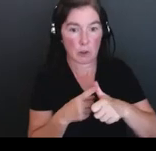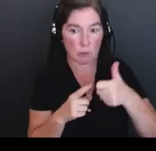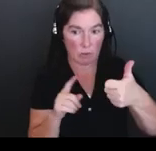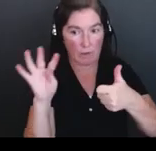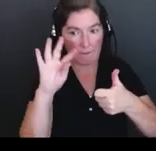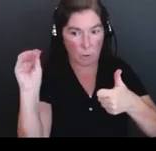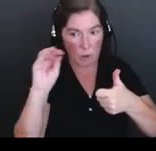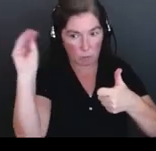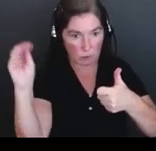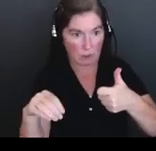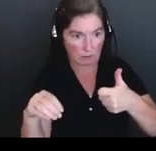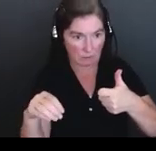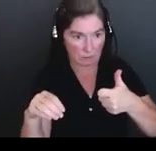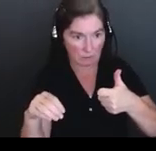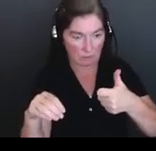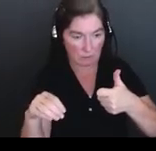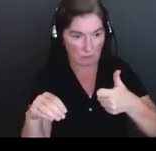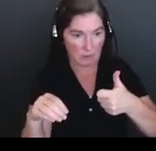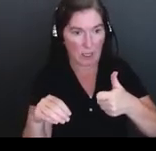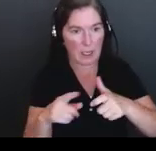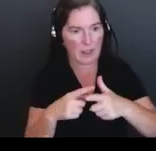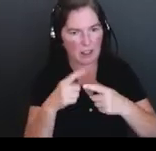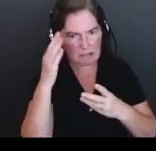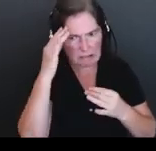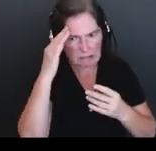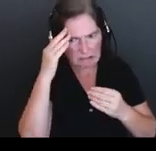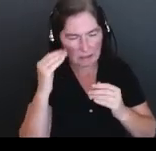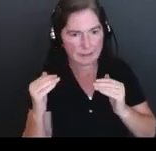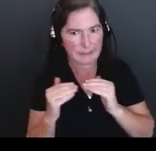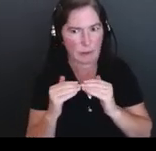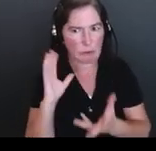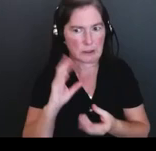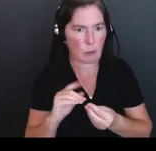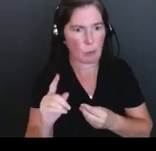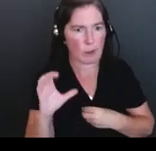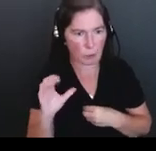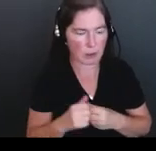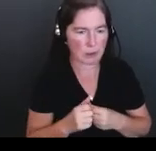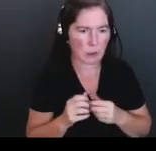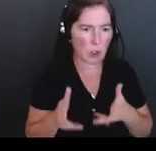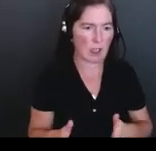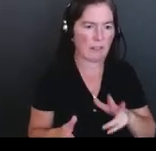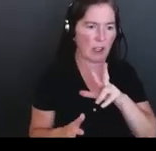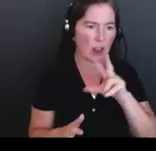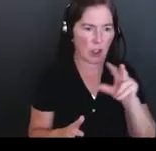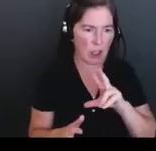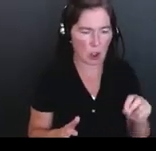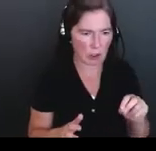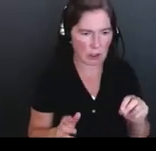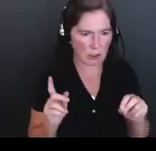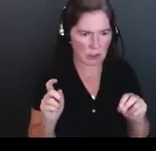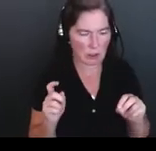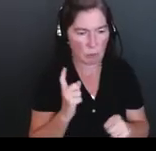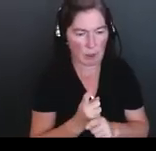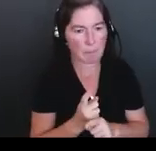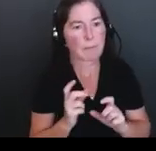You can manually change - - .